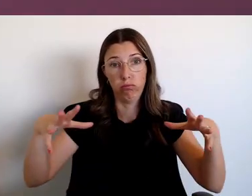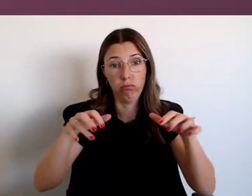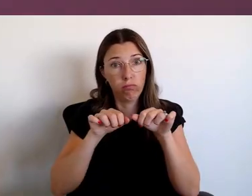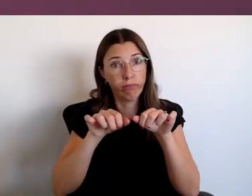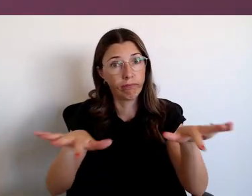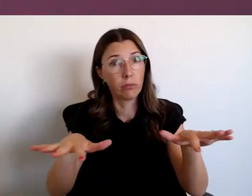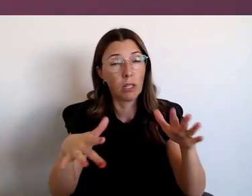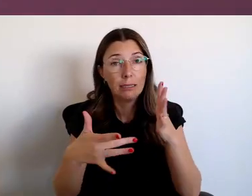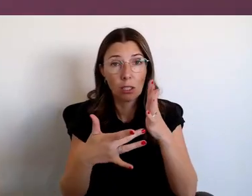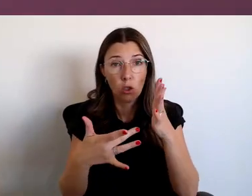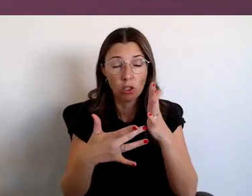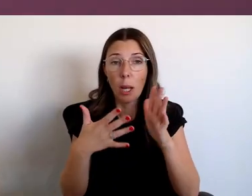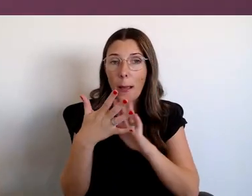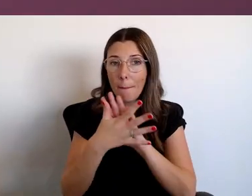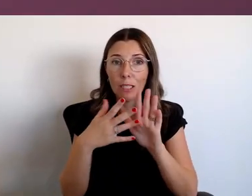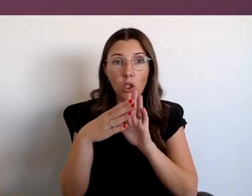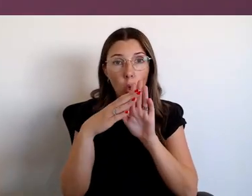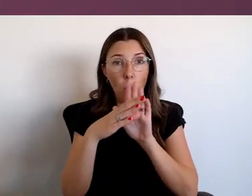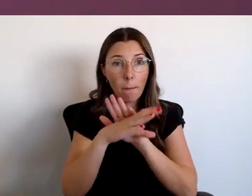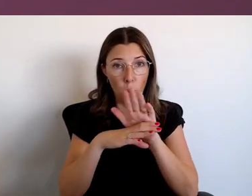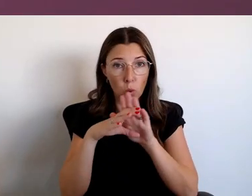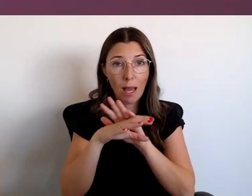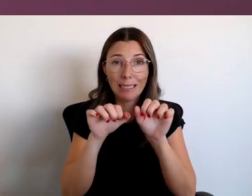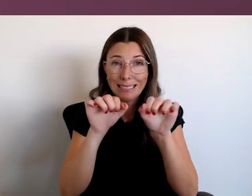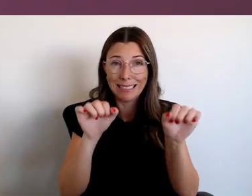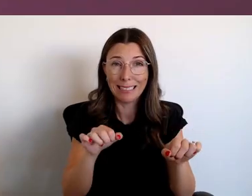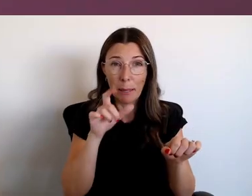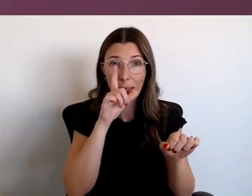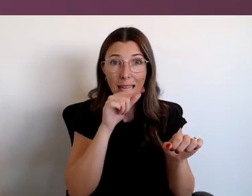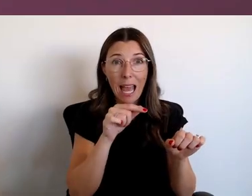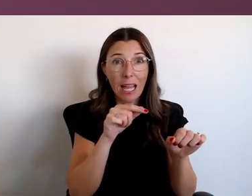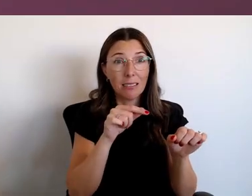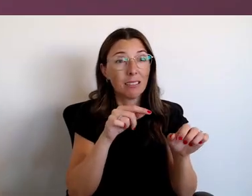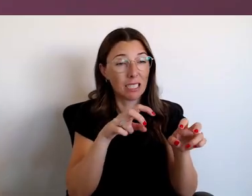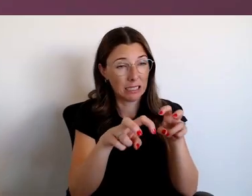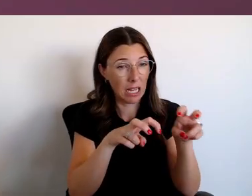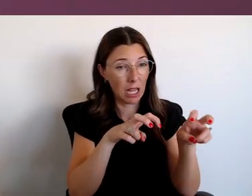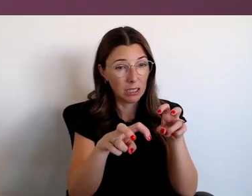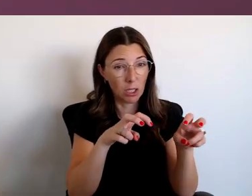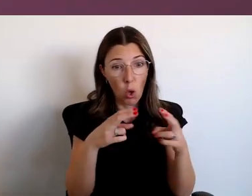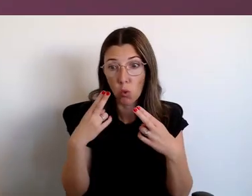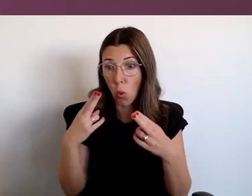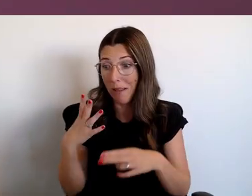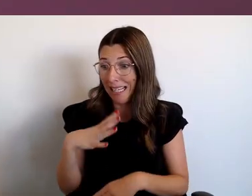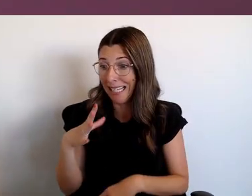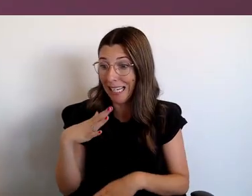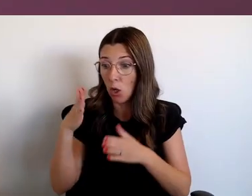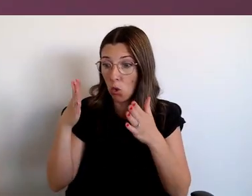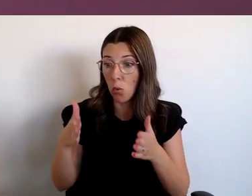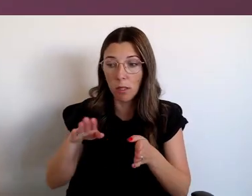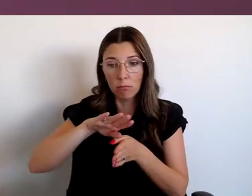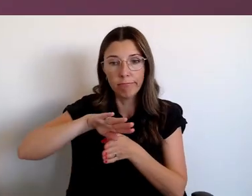that enables computer systems to perform tasks that ordinarily require human input.